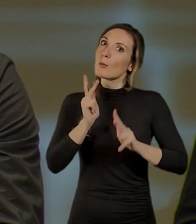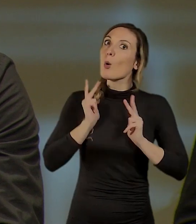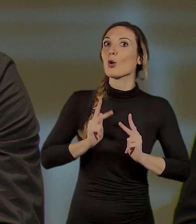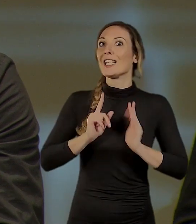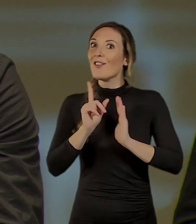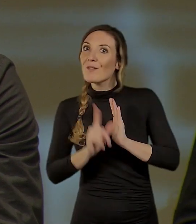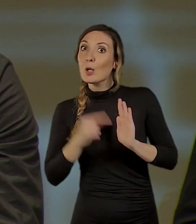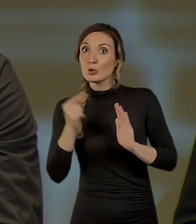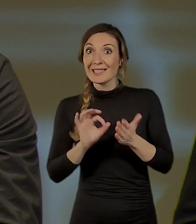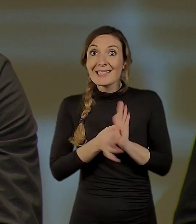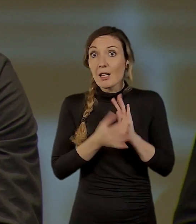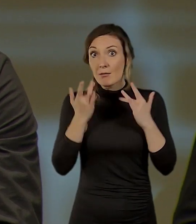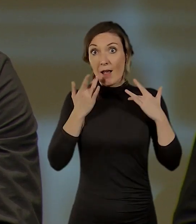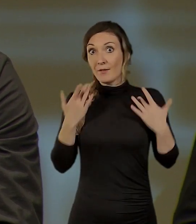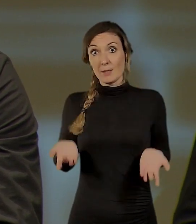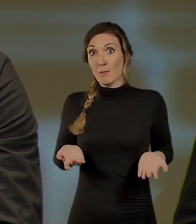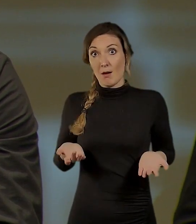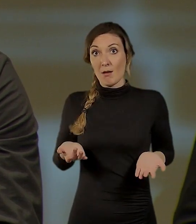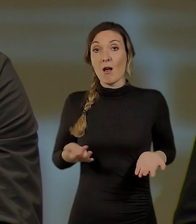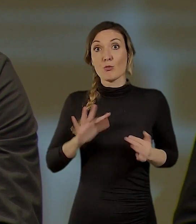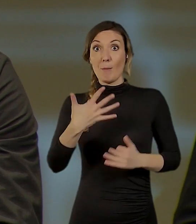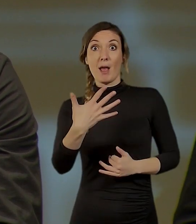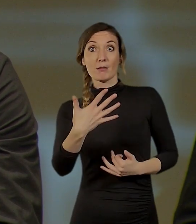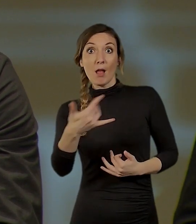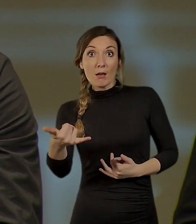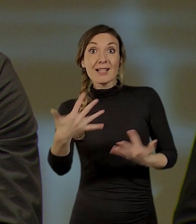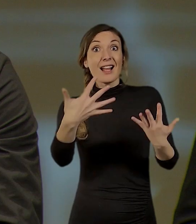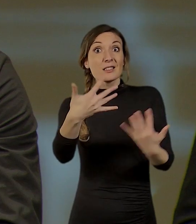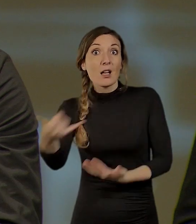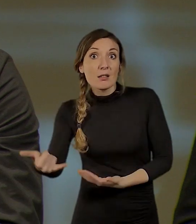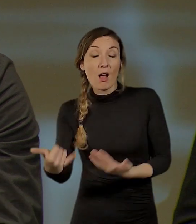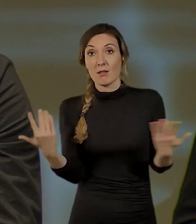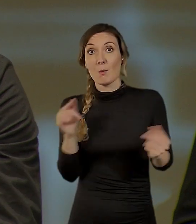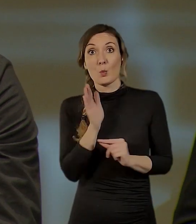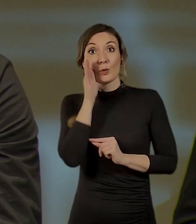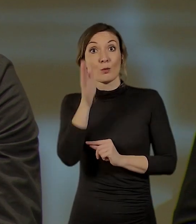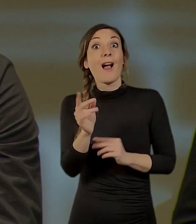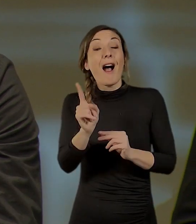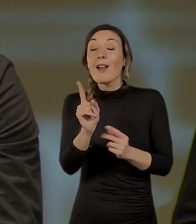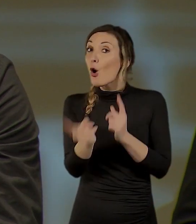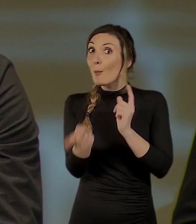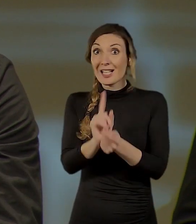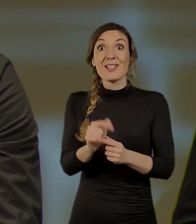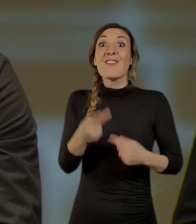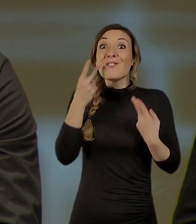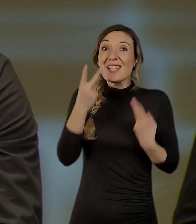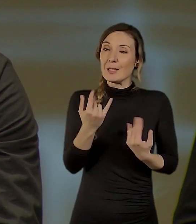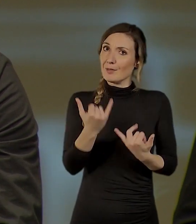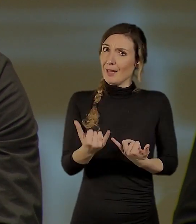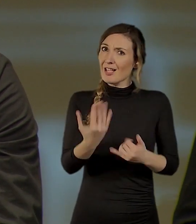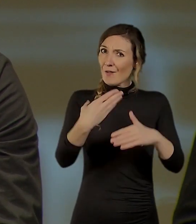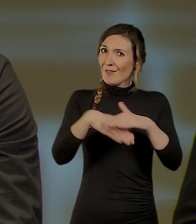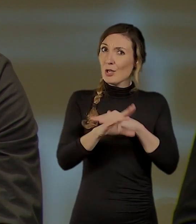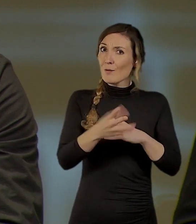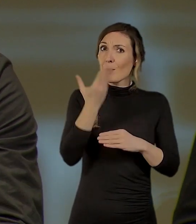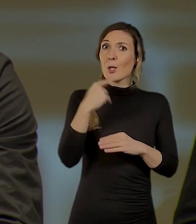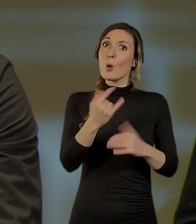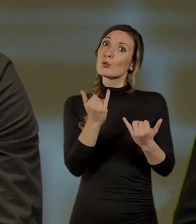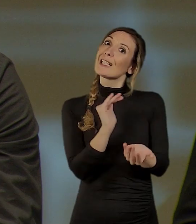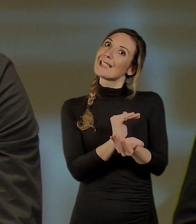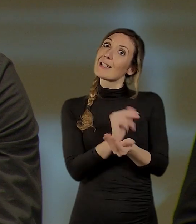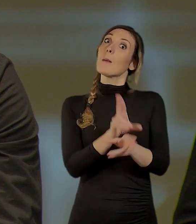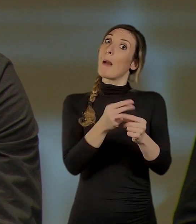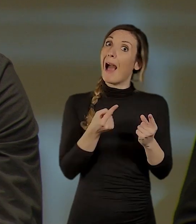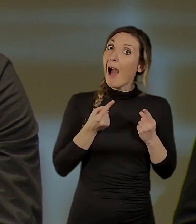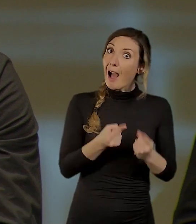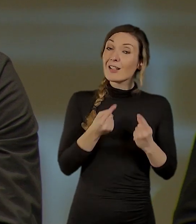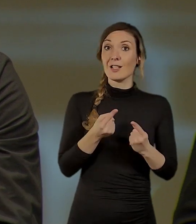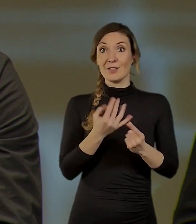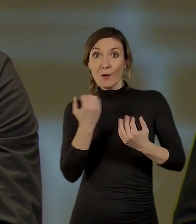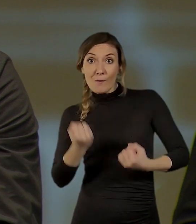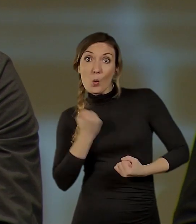And a brewery, a kindergarten, a community and cultural center, playgrounds, a shipyard were created there.